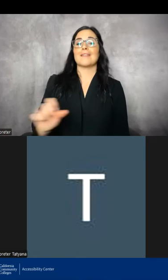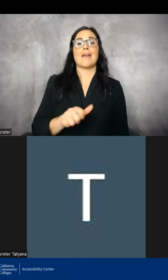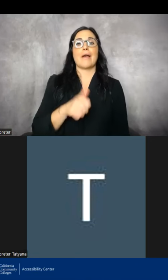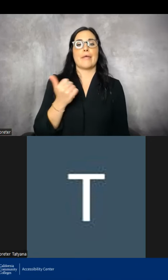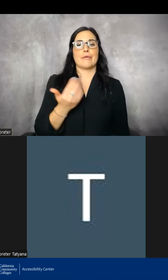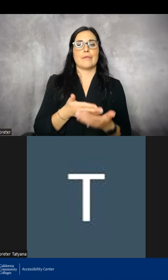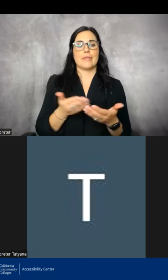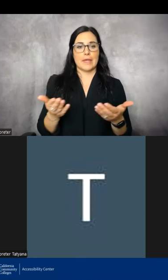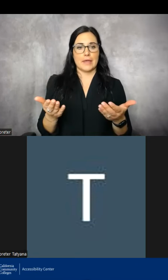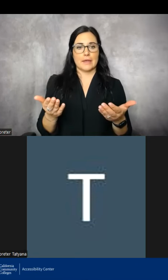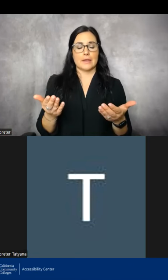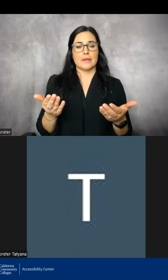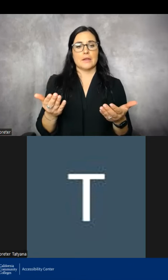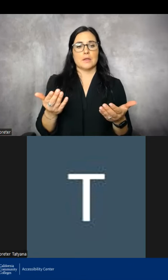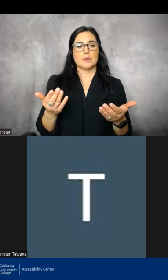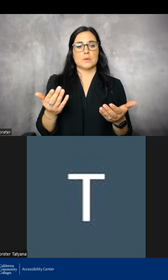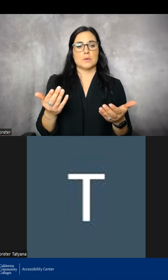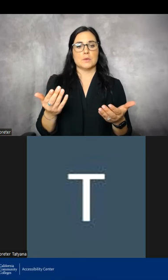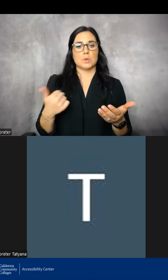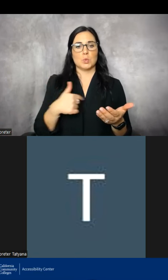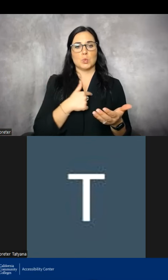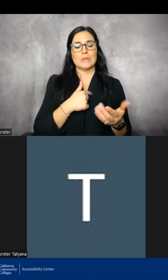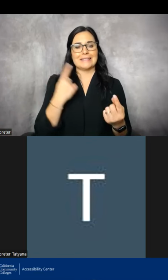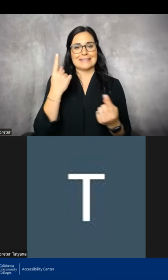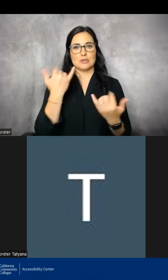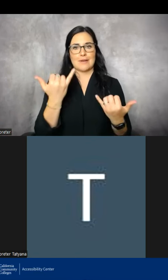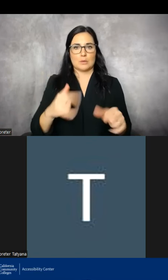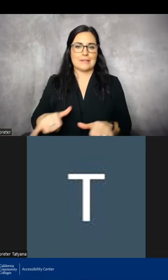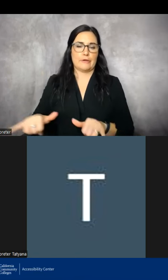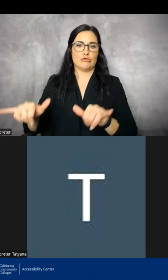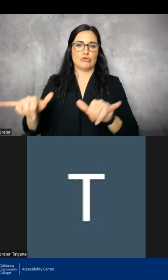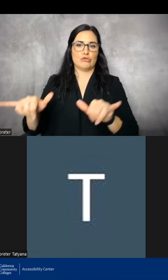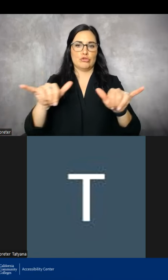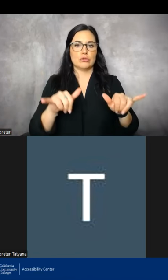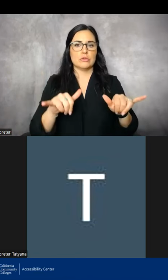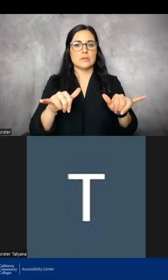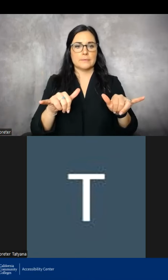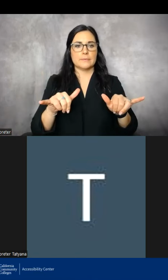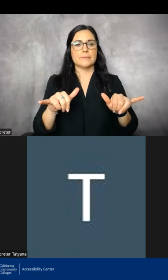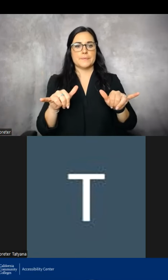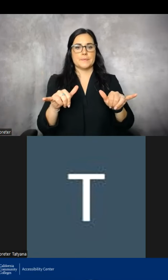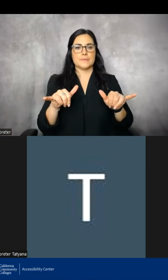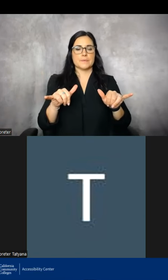that we pretty much consider a standard by now. Reflow or responsive design for web how it's called.